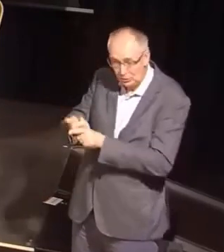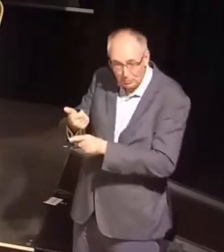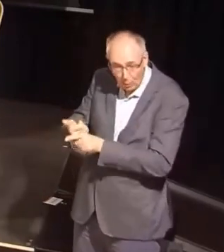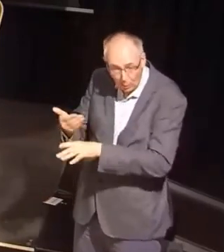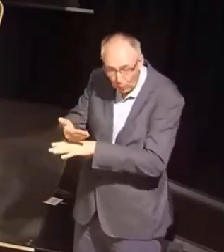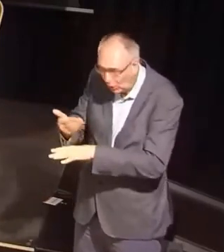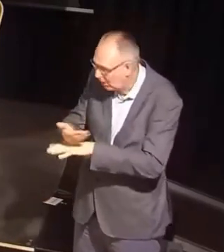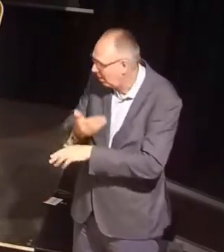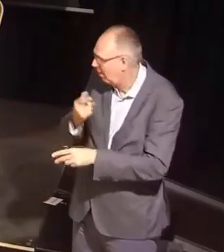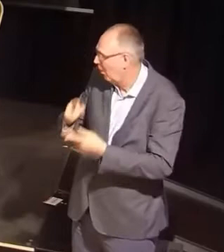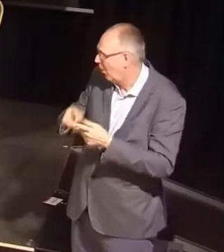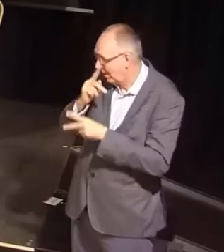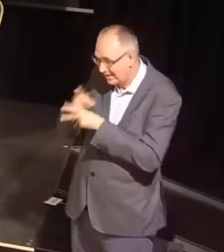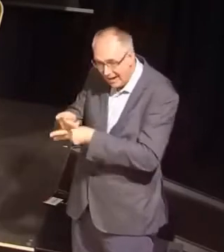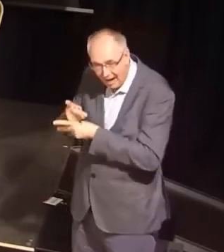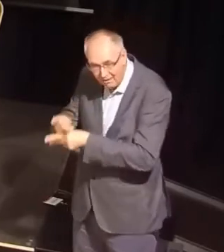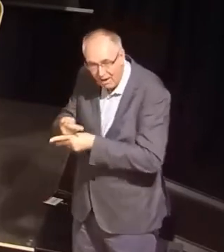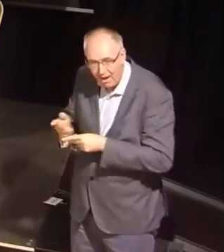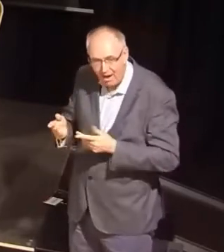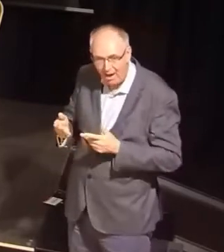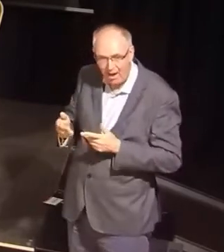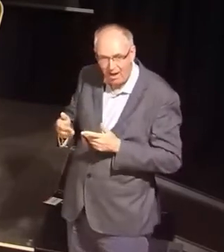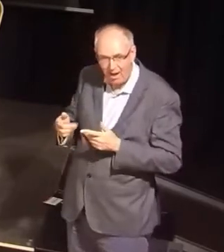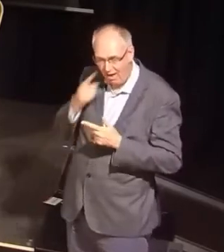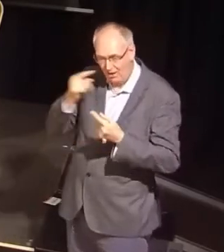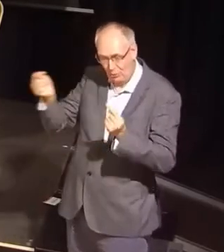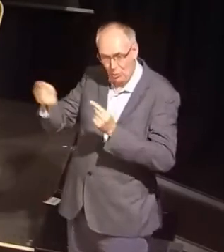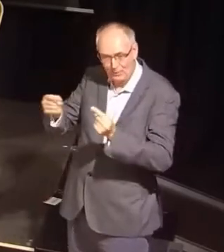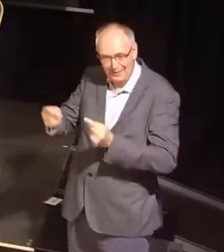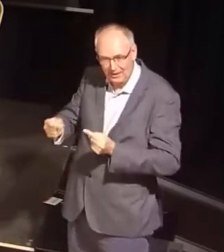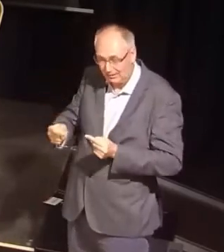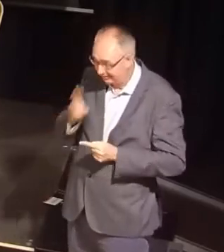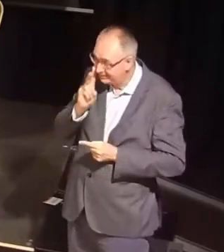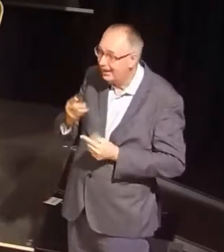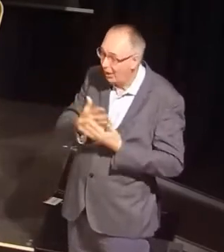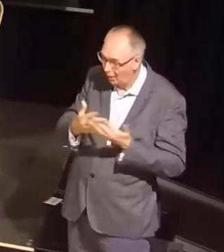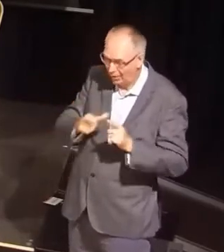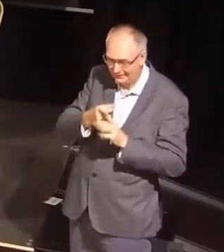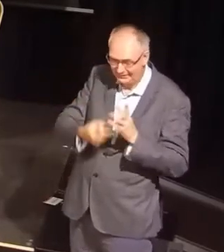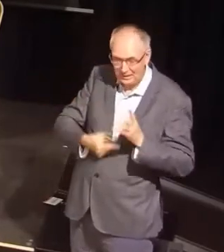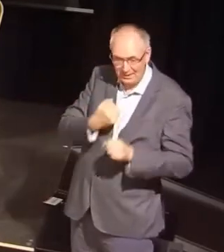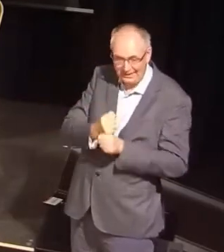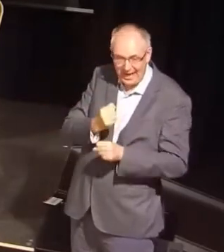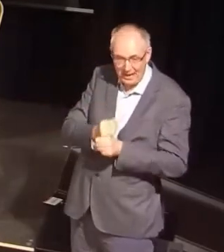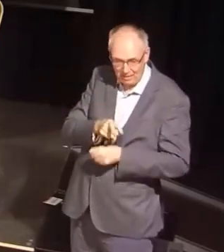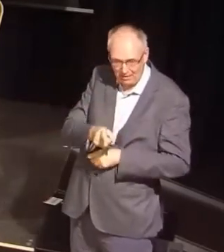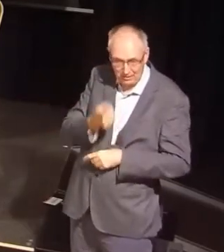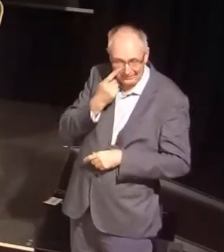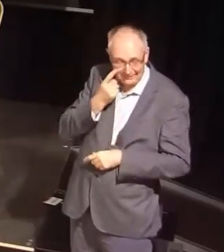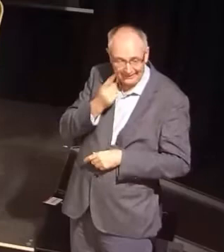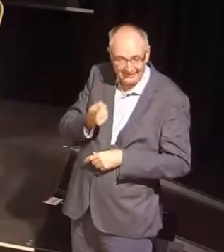or your carer... You'd be amazed how many disabled gamers we get in our centre, that get utterly frustrated